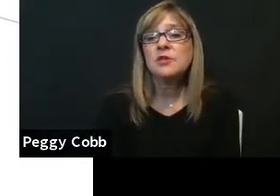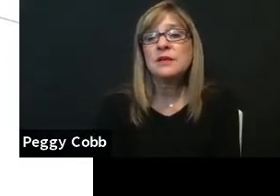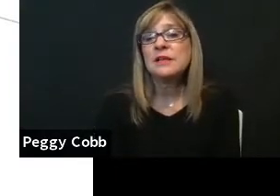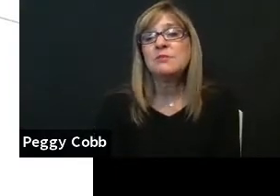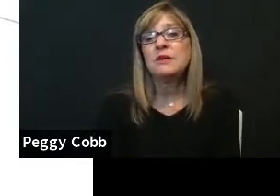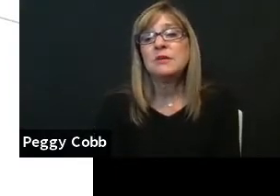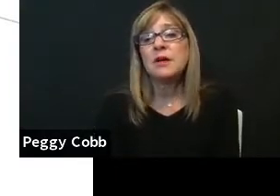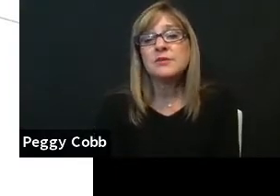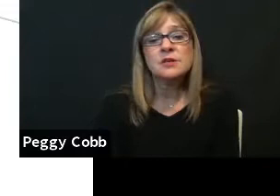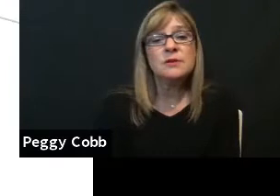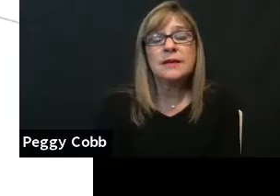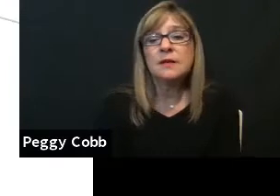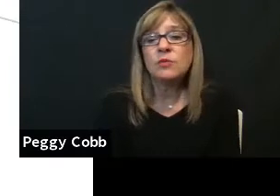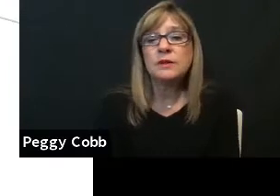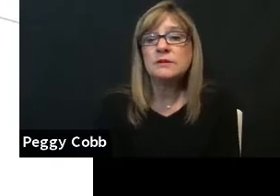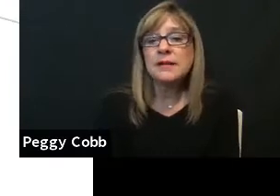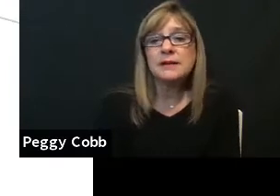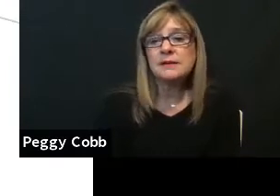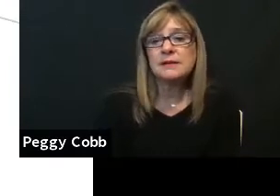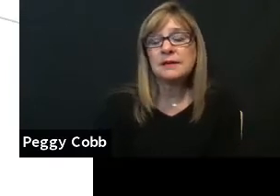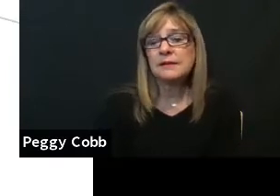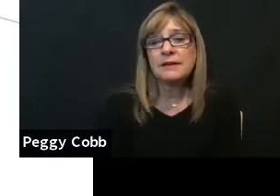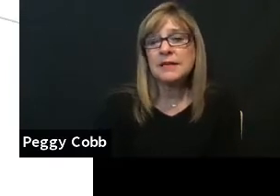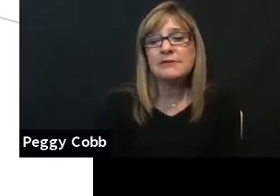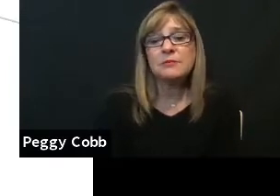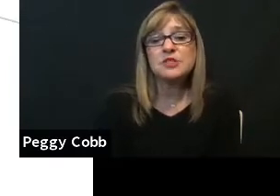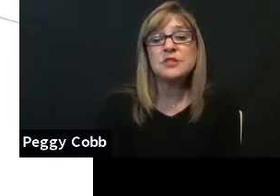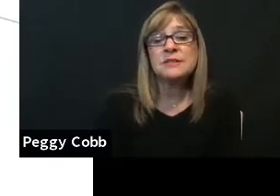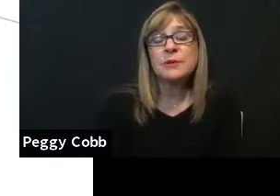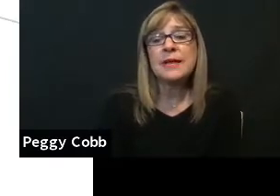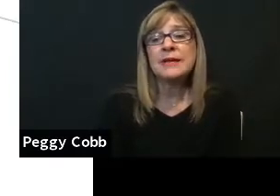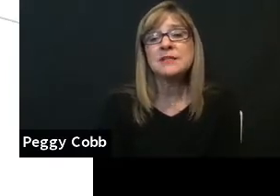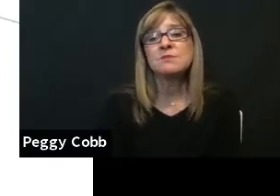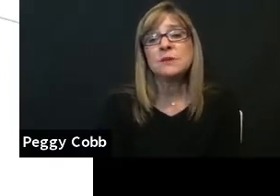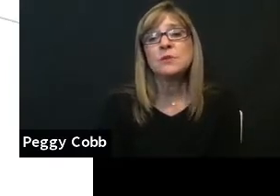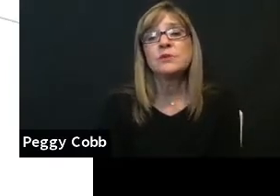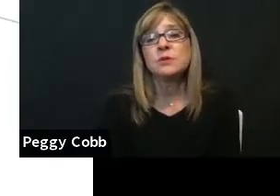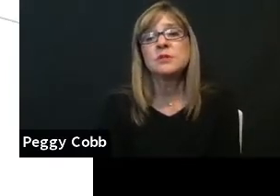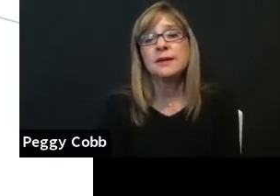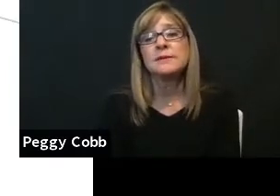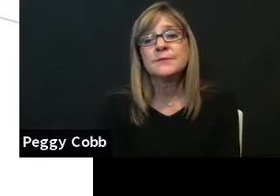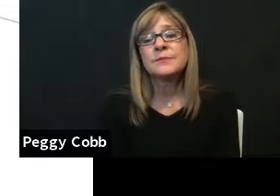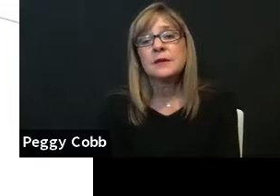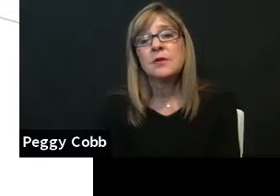You can email also and we'll take every opportunity we can to meet with your child